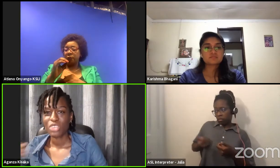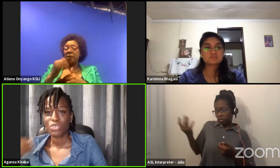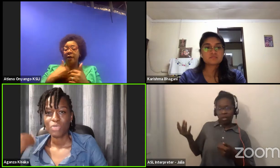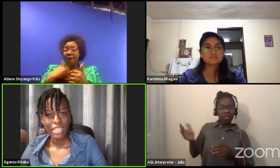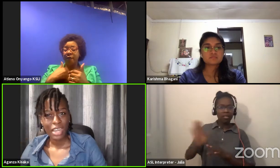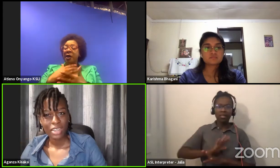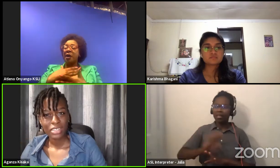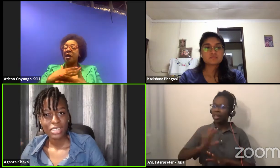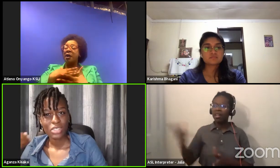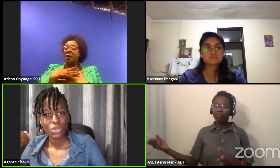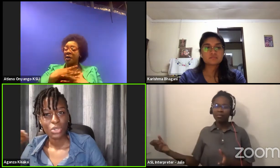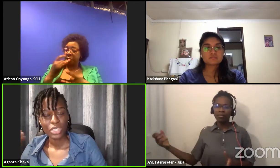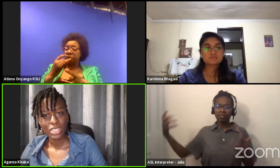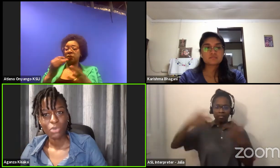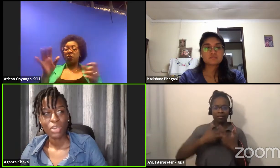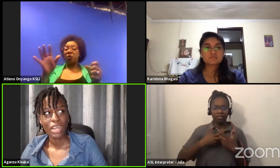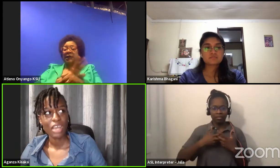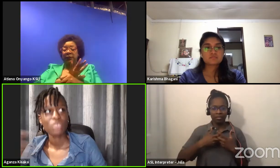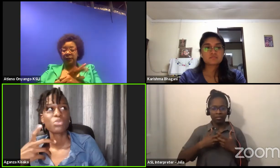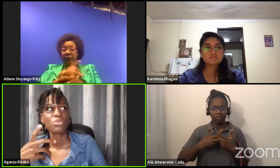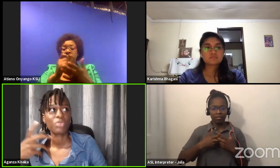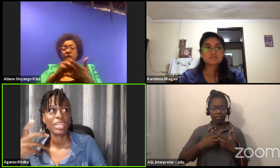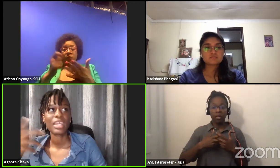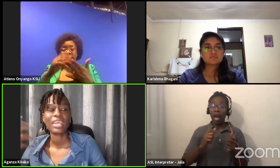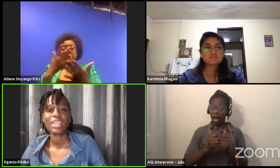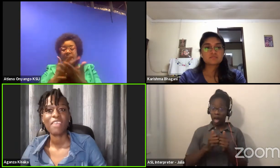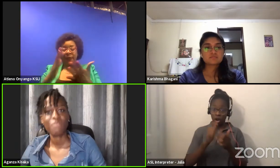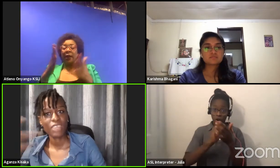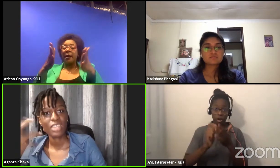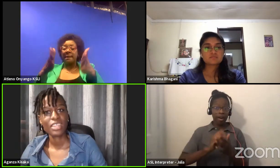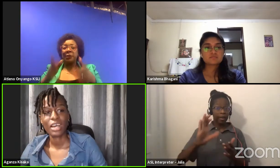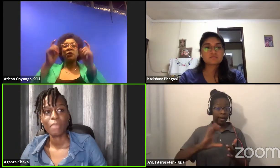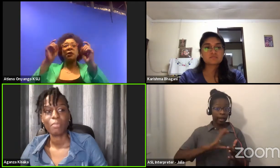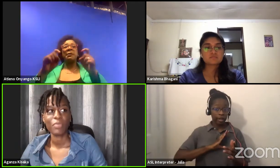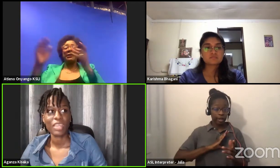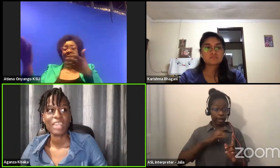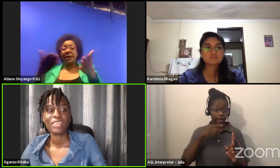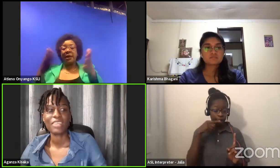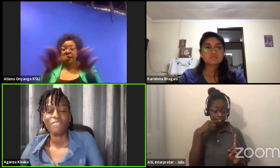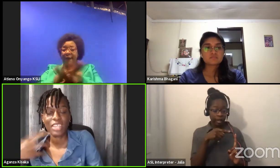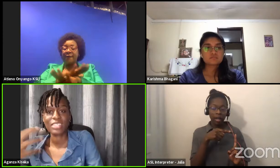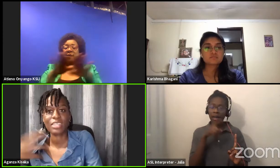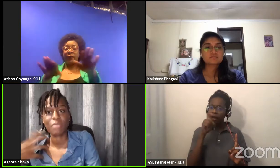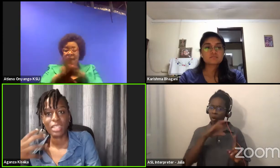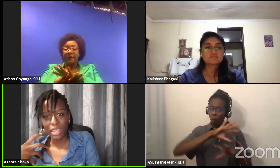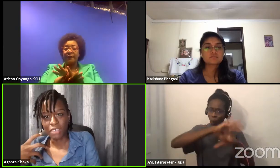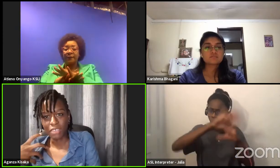and to write characters that is holistic one has to bring in everything that affects them in life